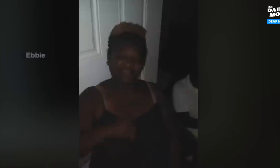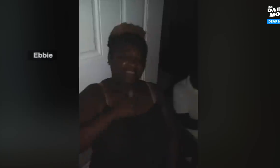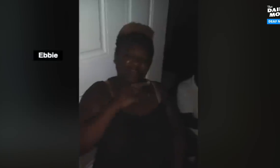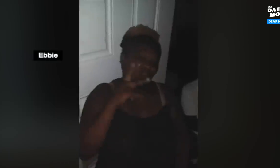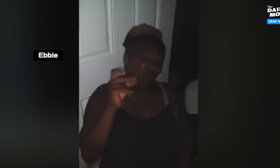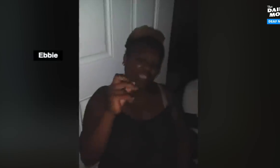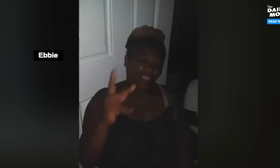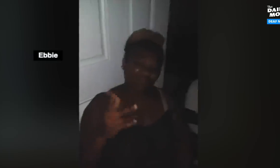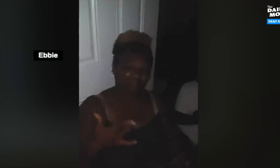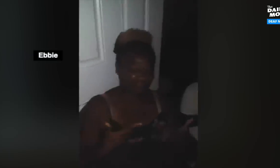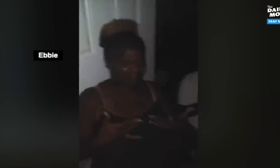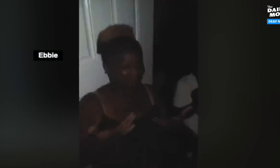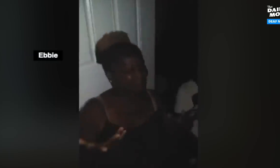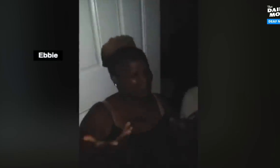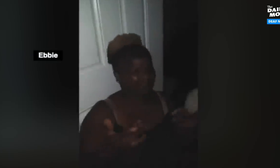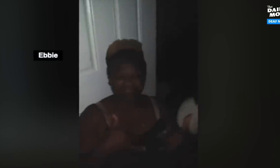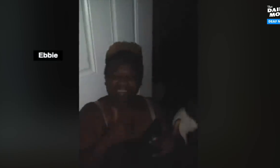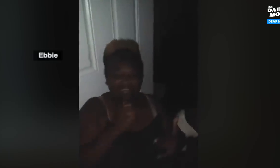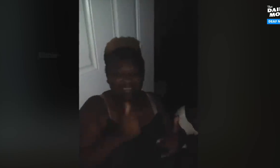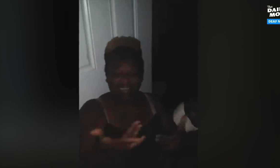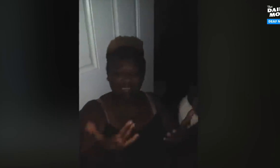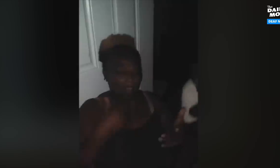I'm not okay. It's hard.